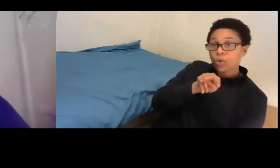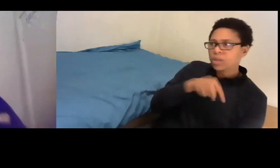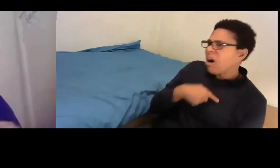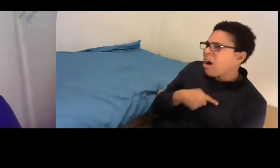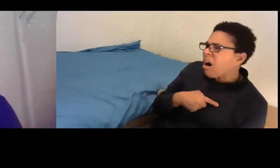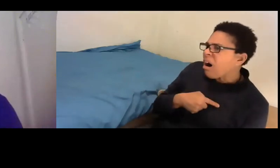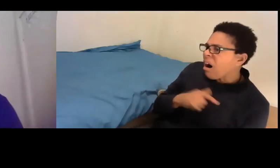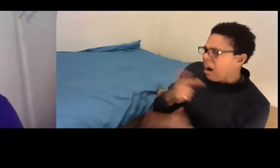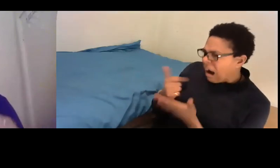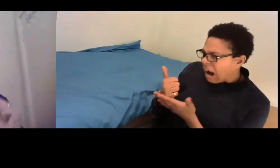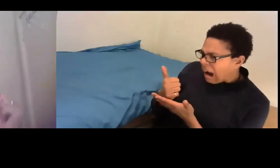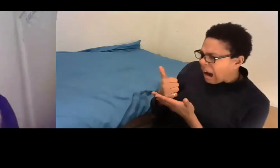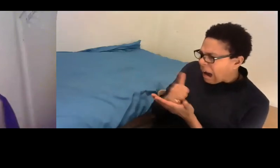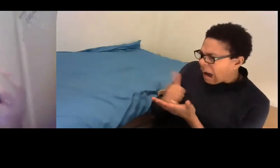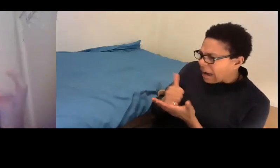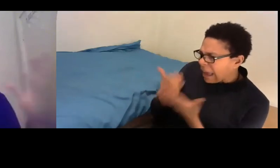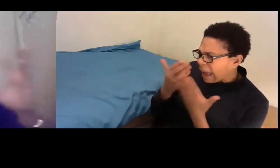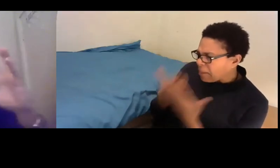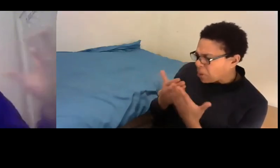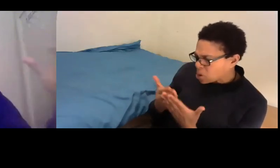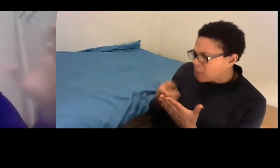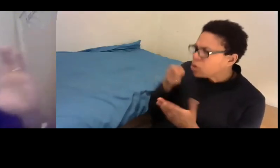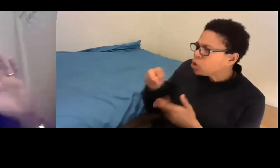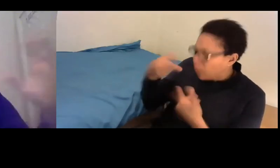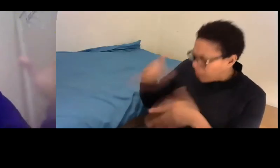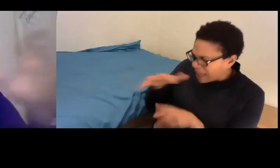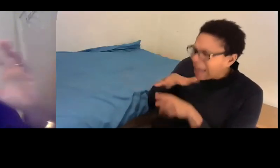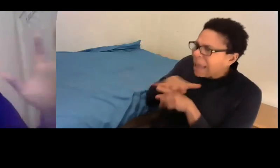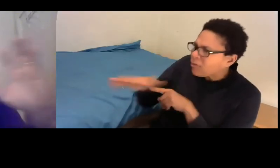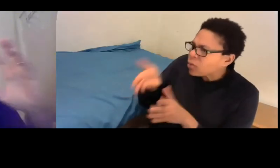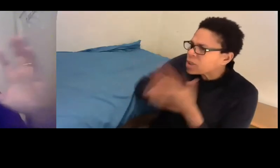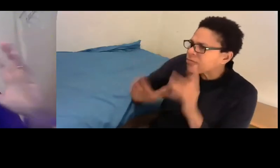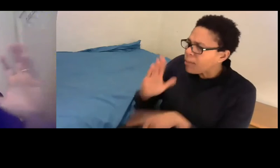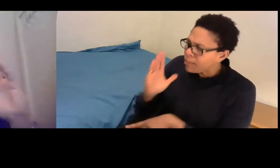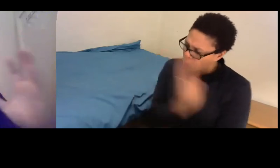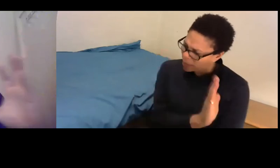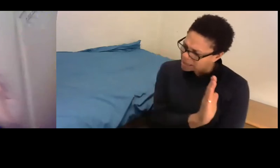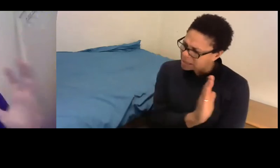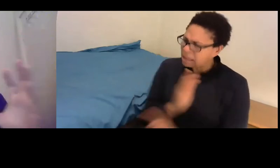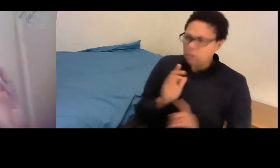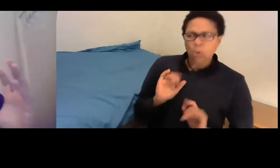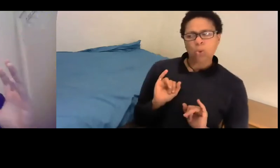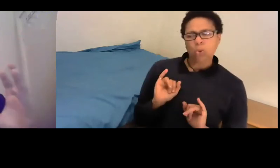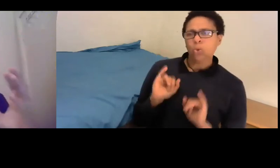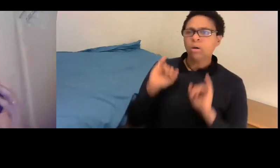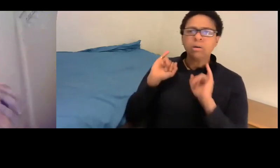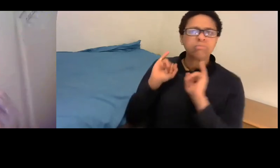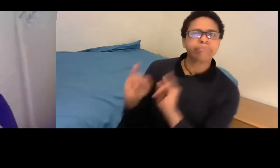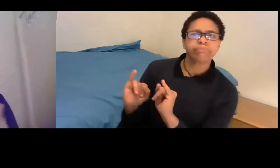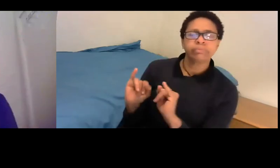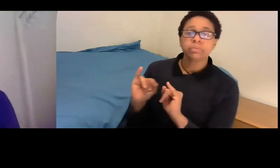They're so influenced by the West. And they, you know, both sides of the argument kind of ignore the fact that queer